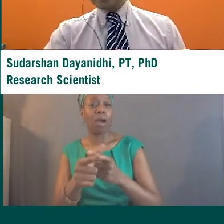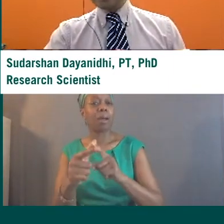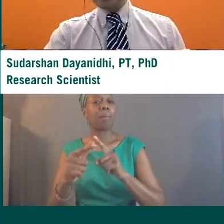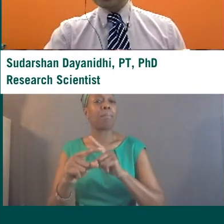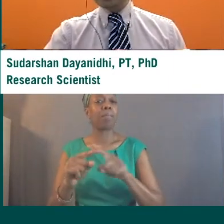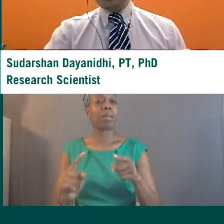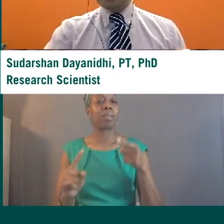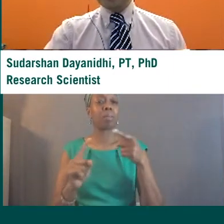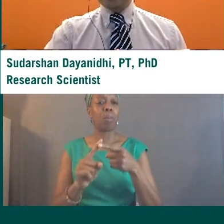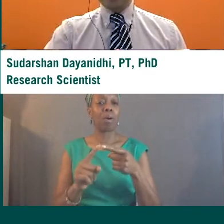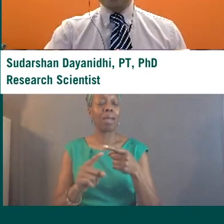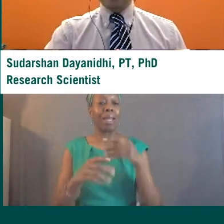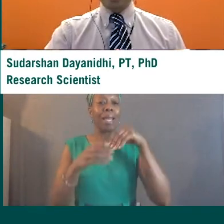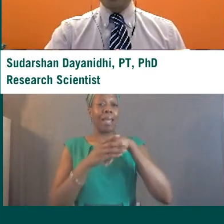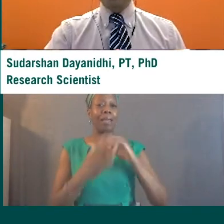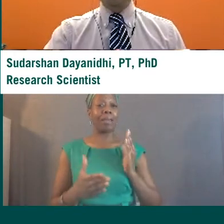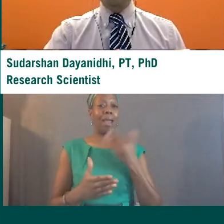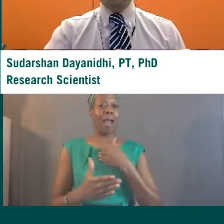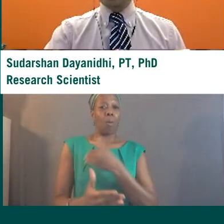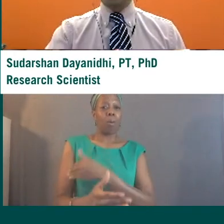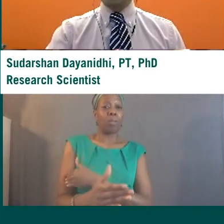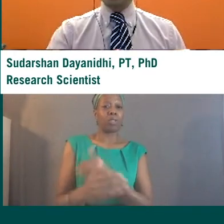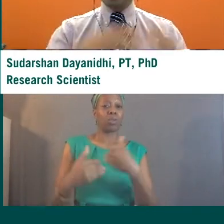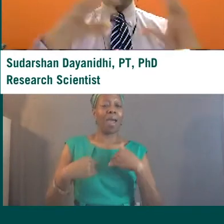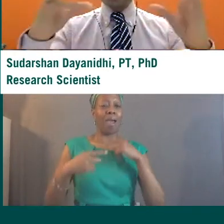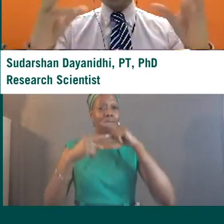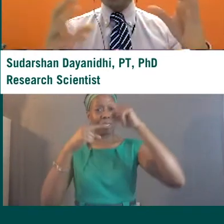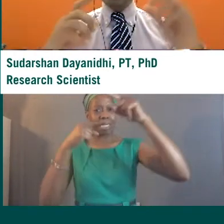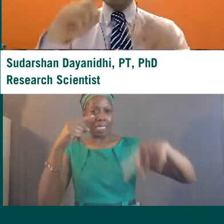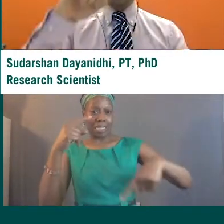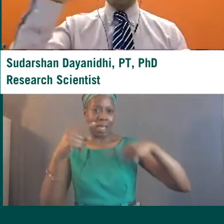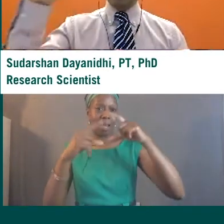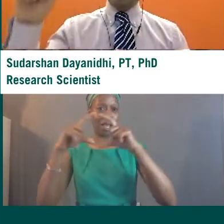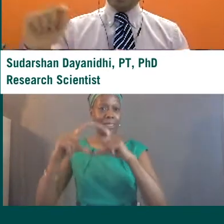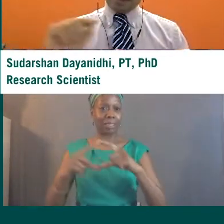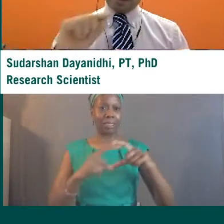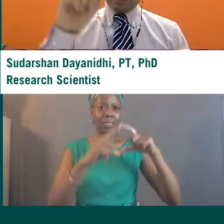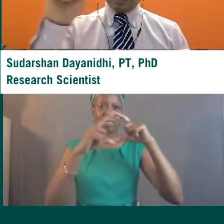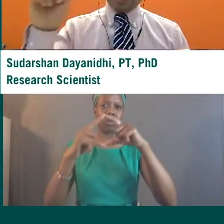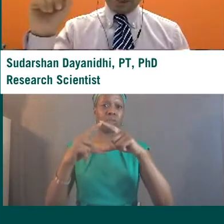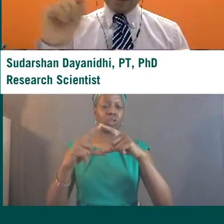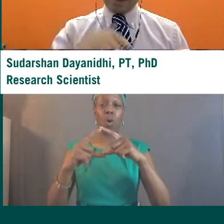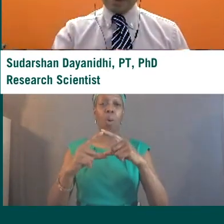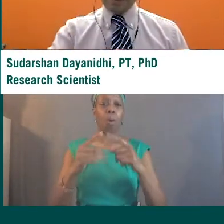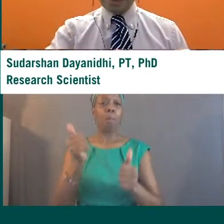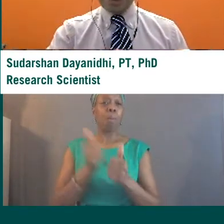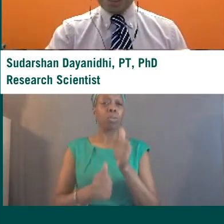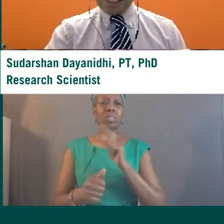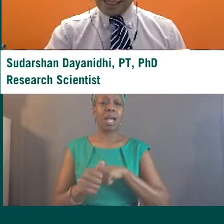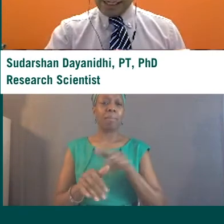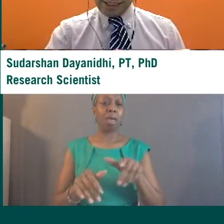that was the space age of exploration. So, he thought that they are like satellites. They're hovering around the myofiber